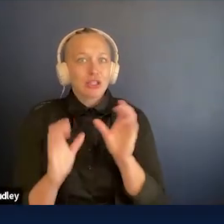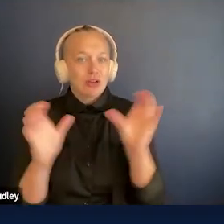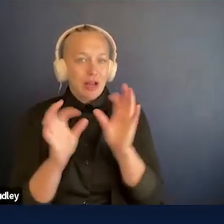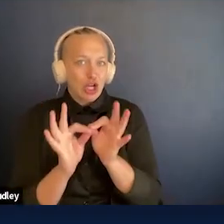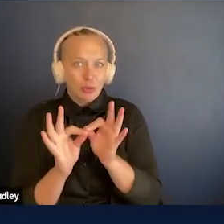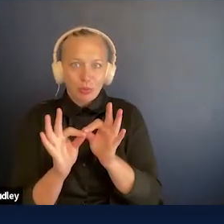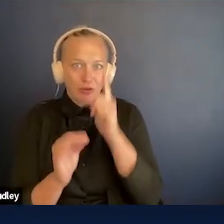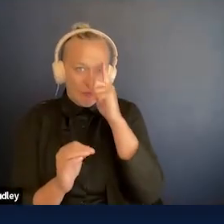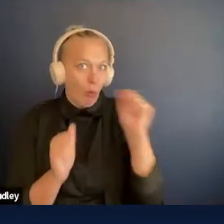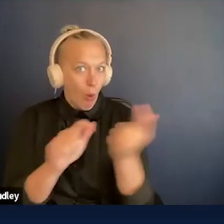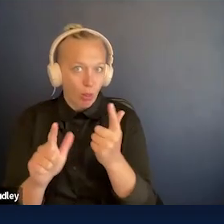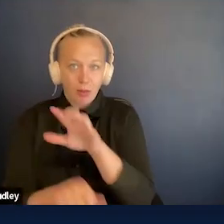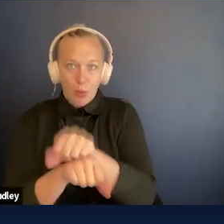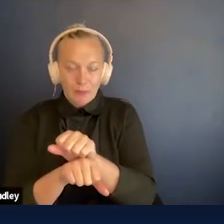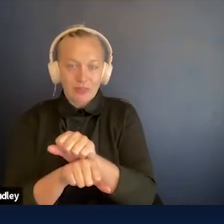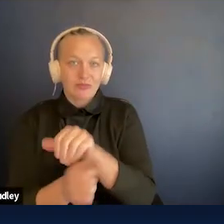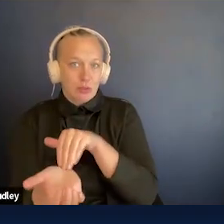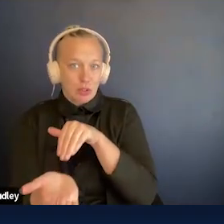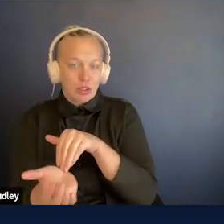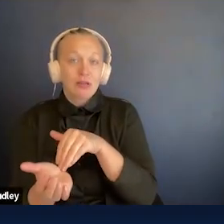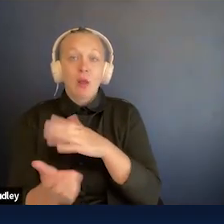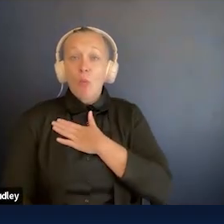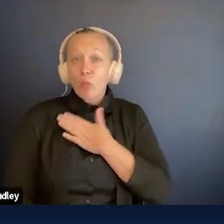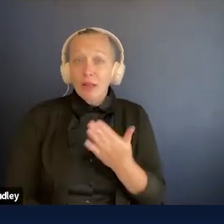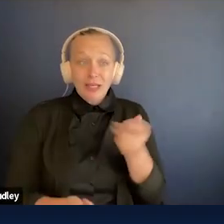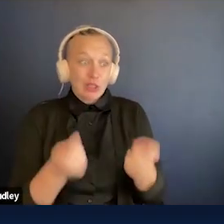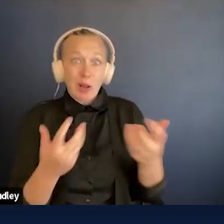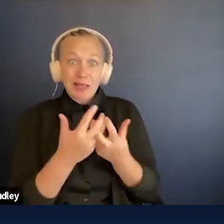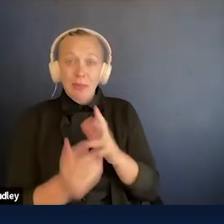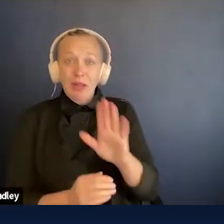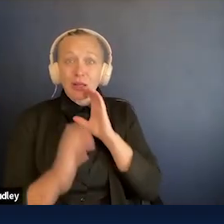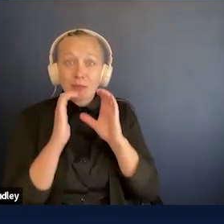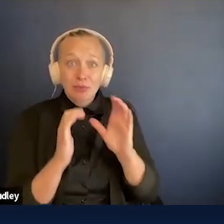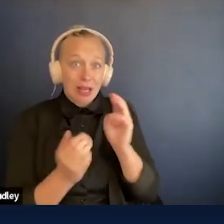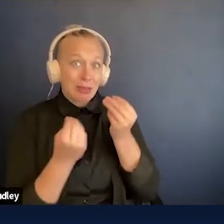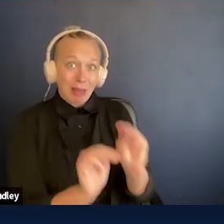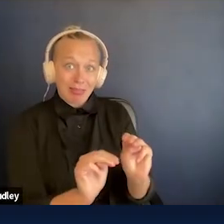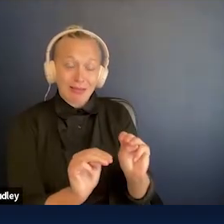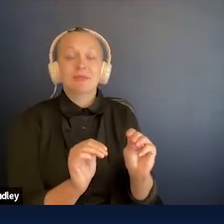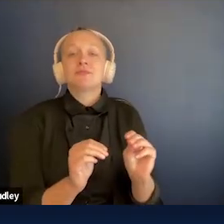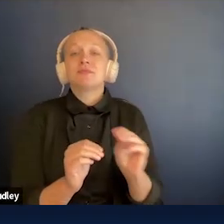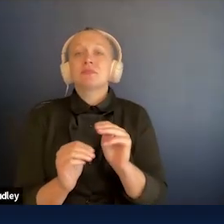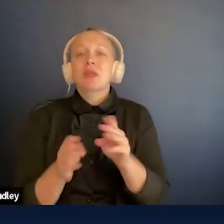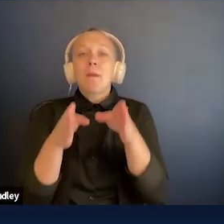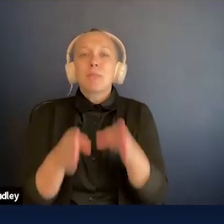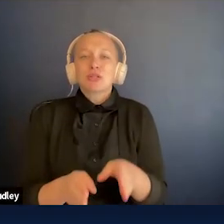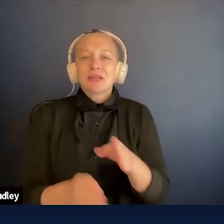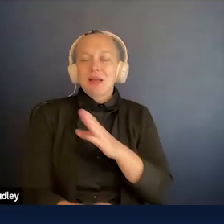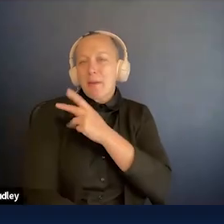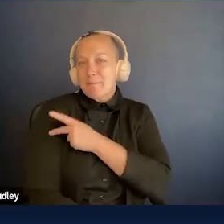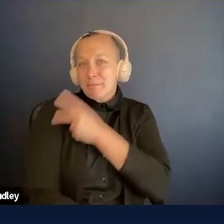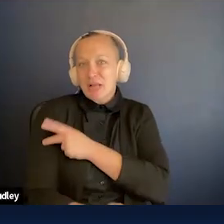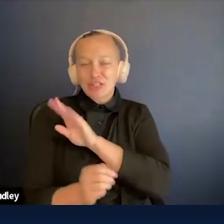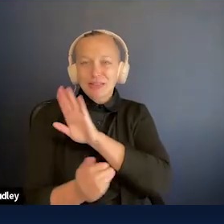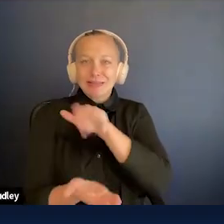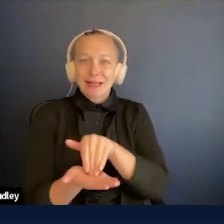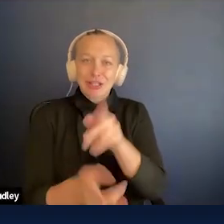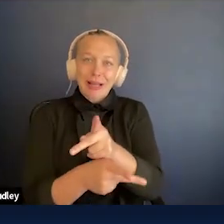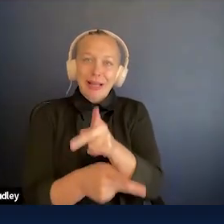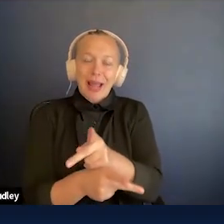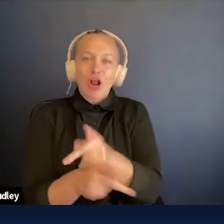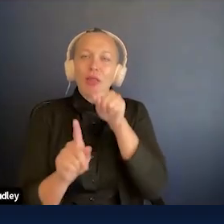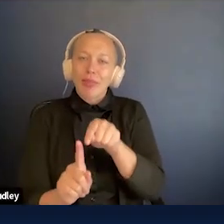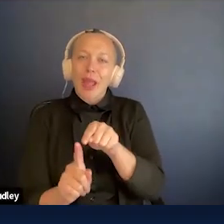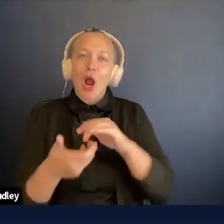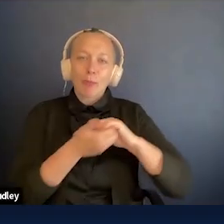provide a willingness to adopt communication methods, and… Patient-centered care teams that treat their patients as partners and not burdens, and also.